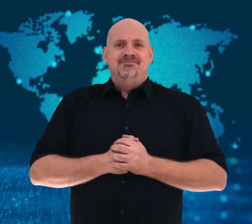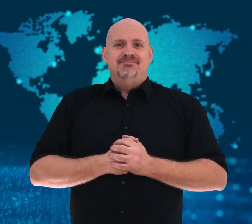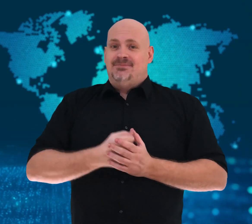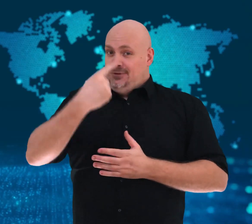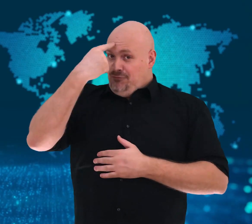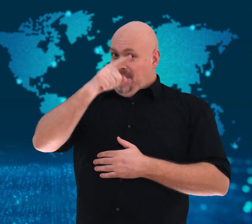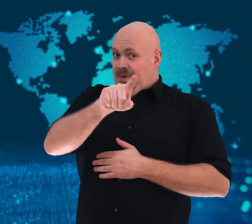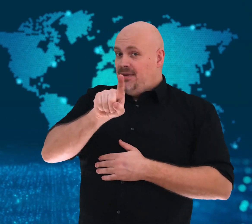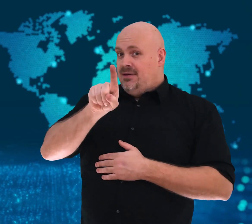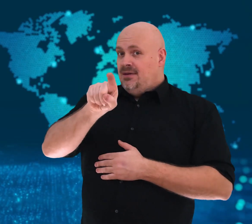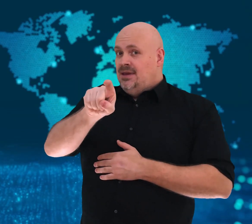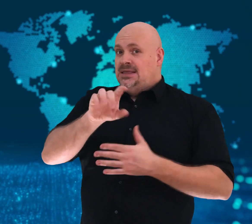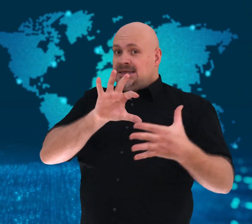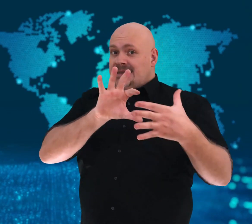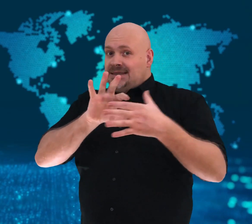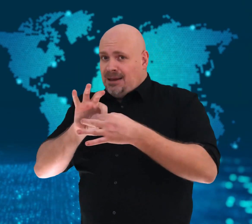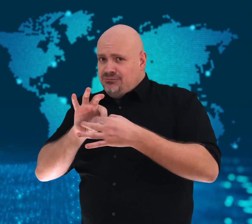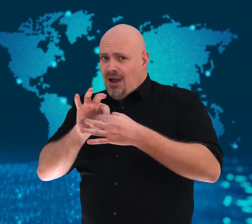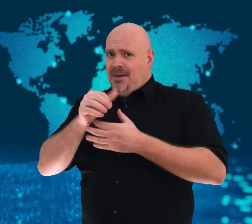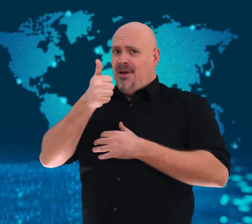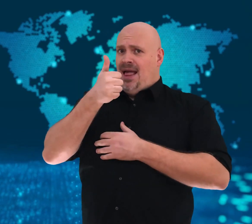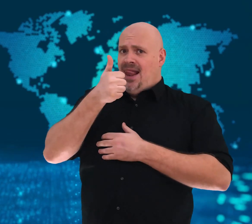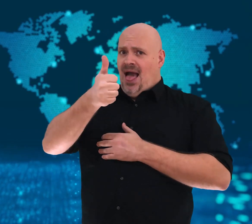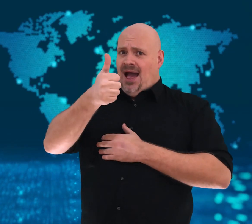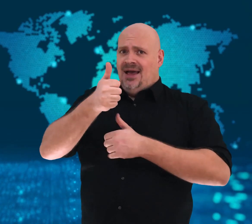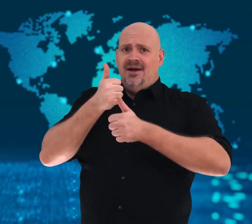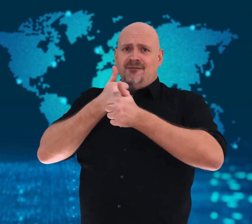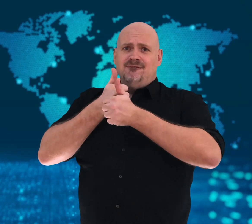Don’t forget to subscribe, like,